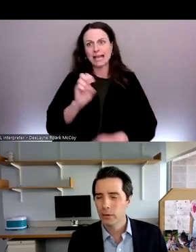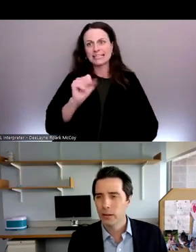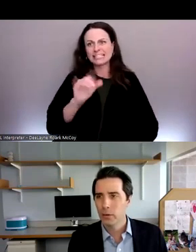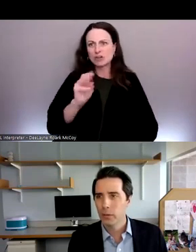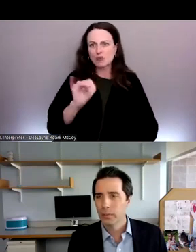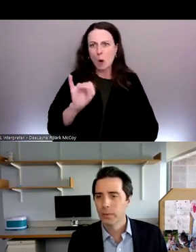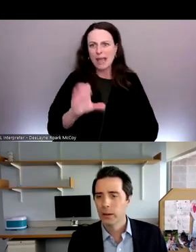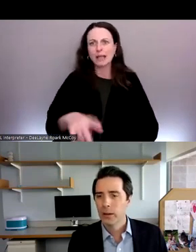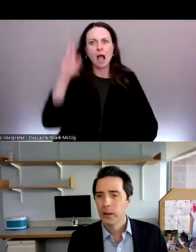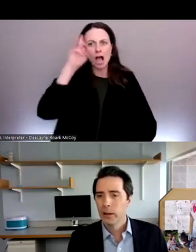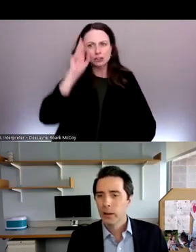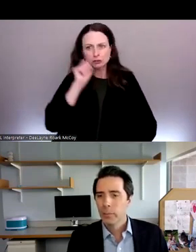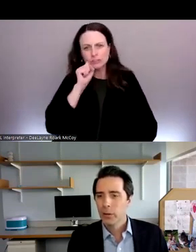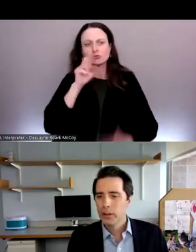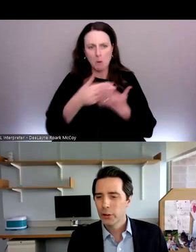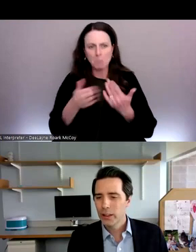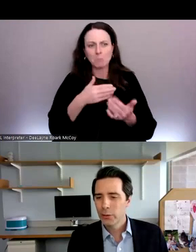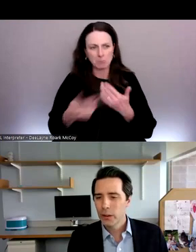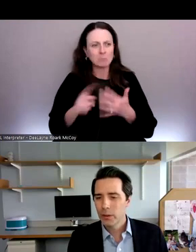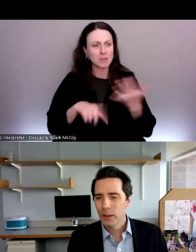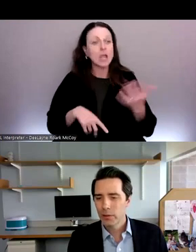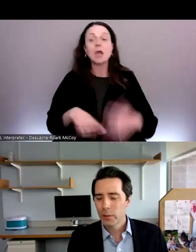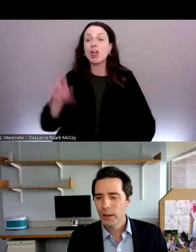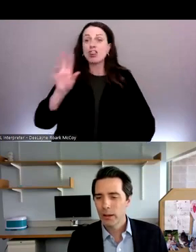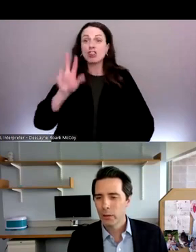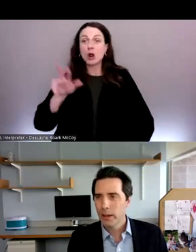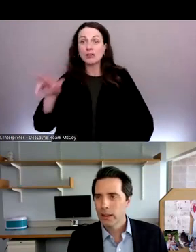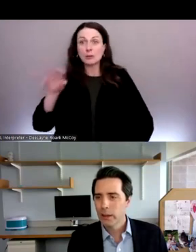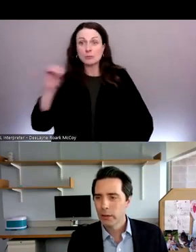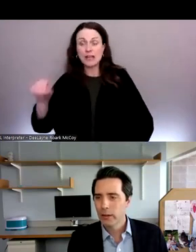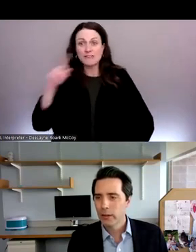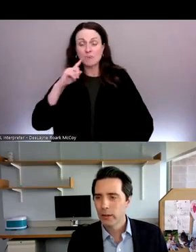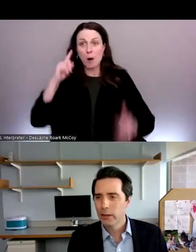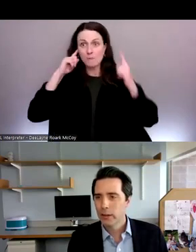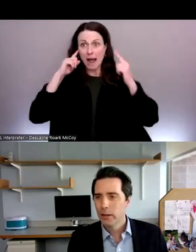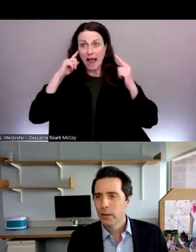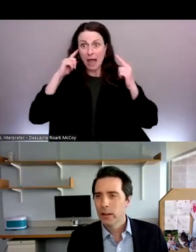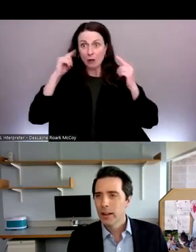pendrick syndrome but it was 33 for bilateral asymmetric